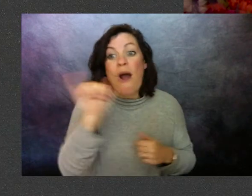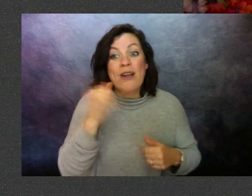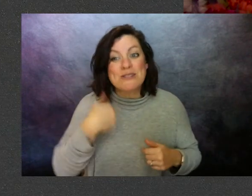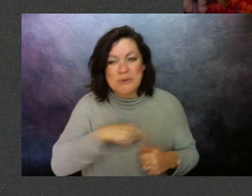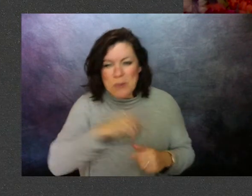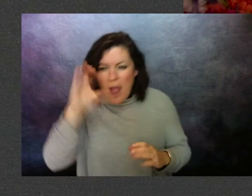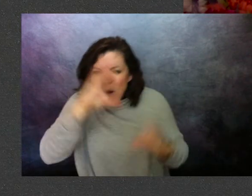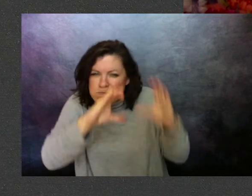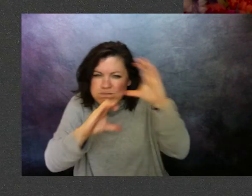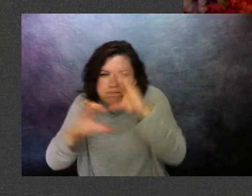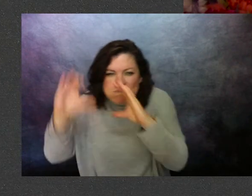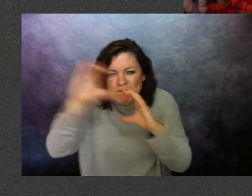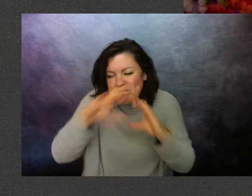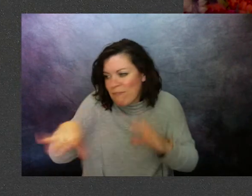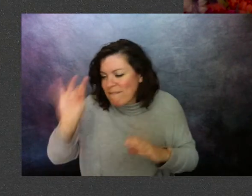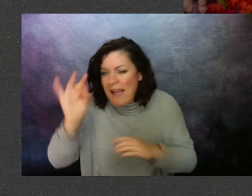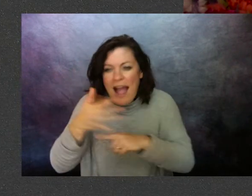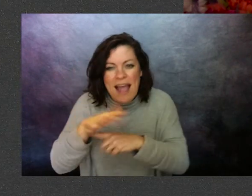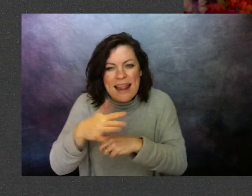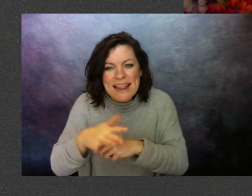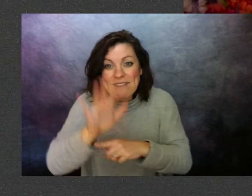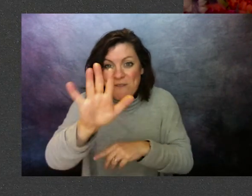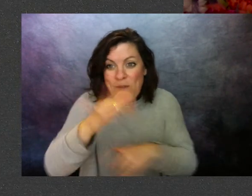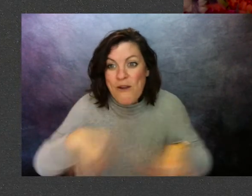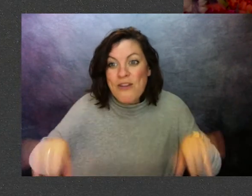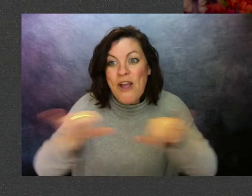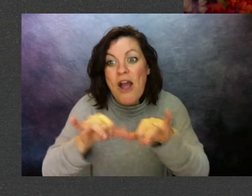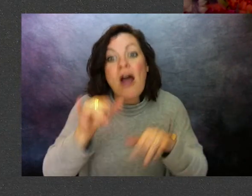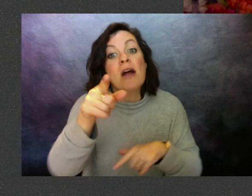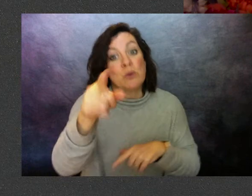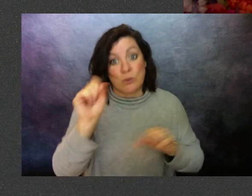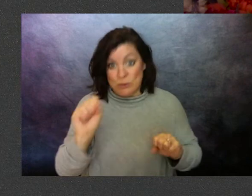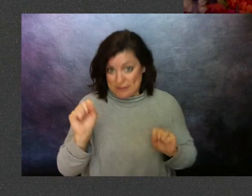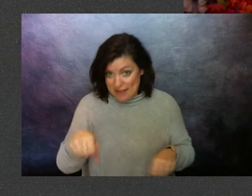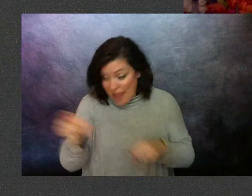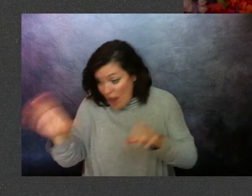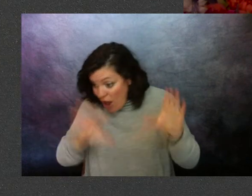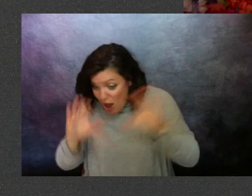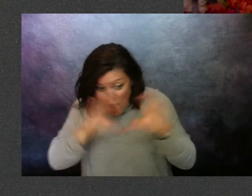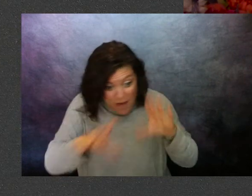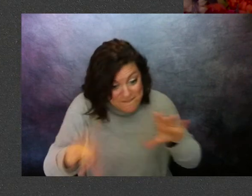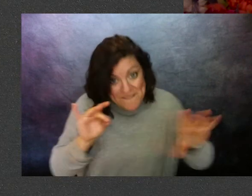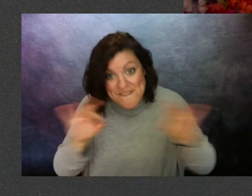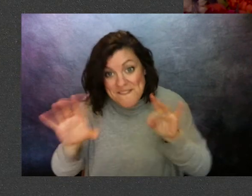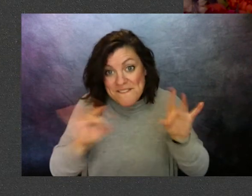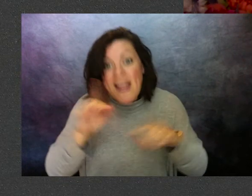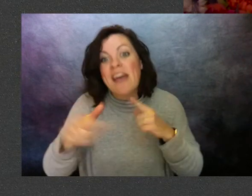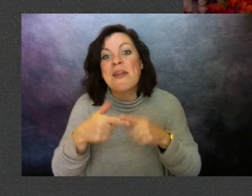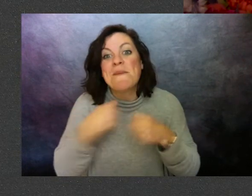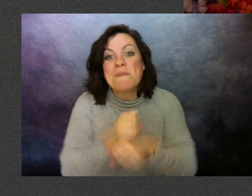and search for leaves in your yard to use when you make your hand print leaf craft.